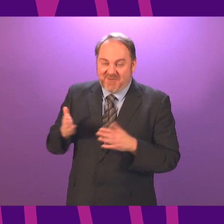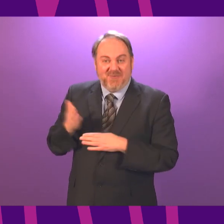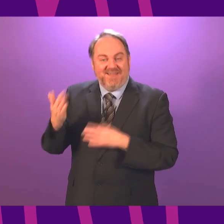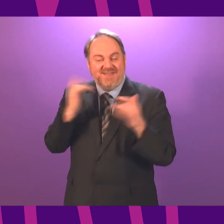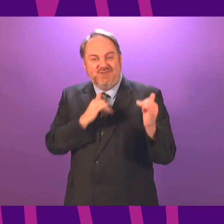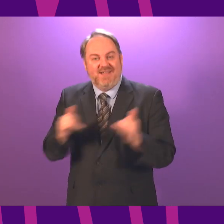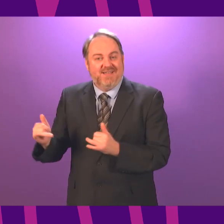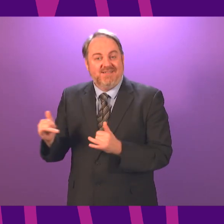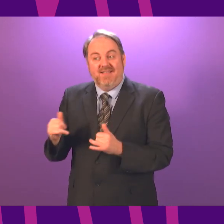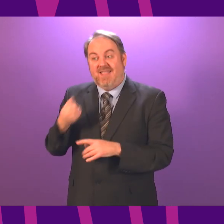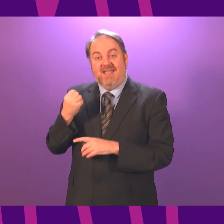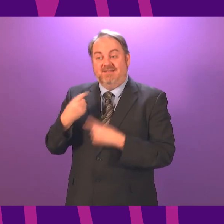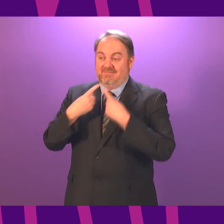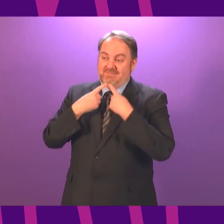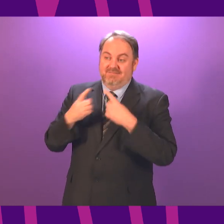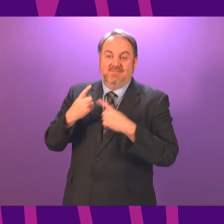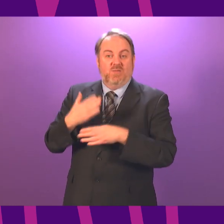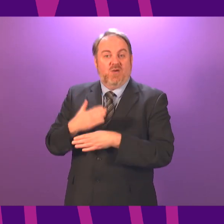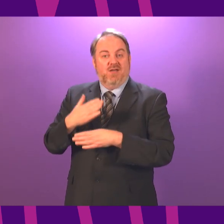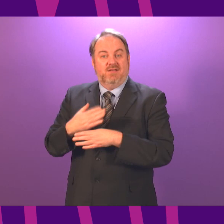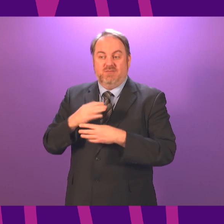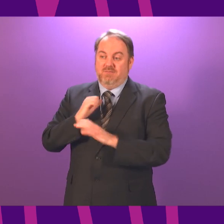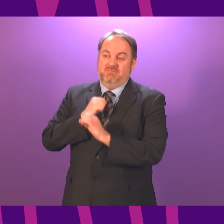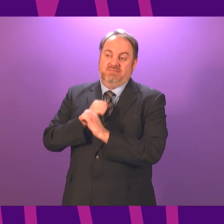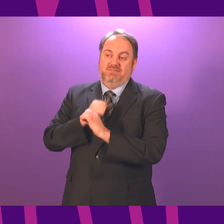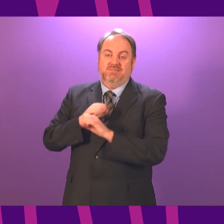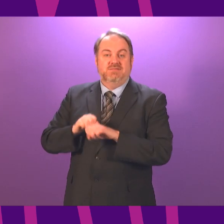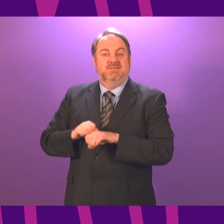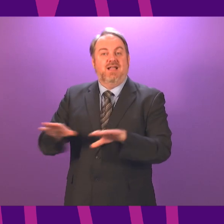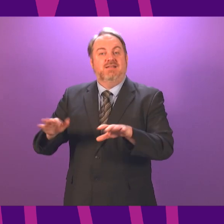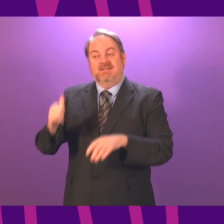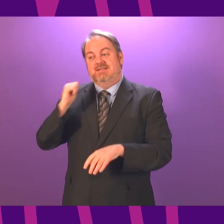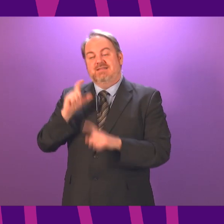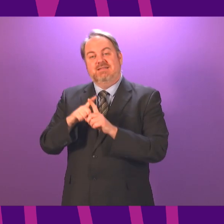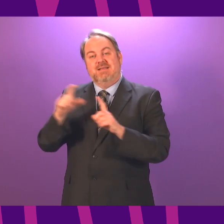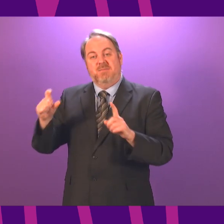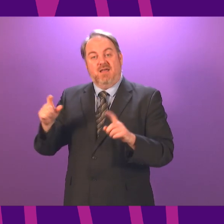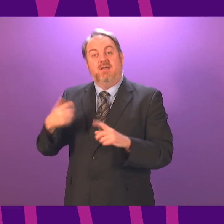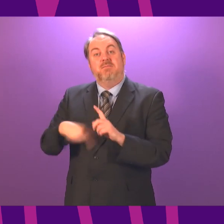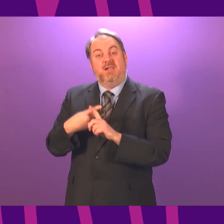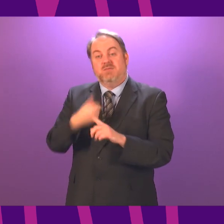started in December. It incorporates a national door drop, which began this week, and provides